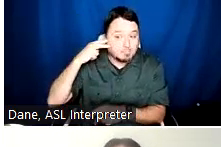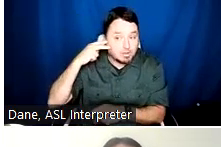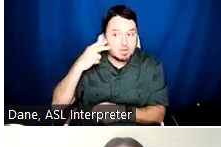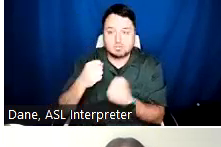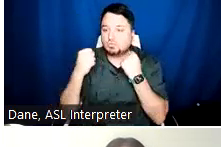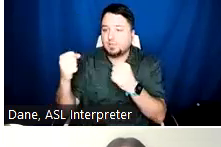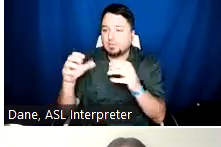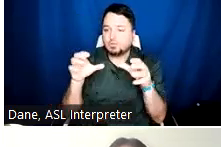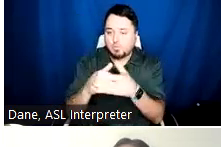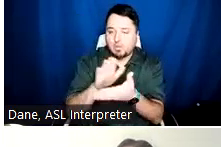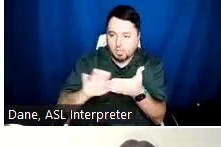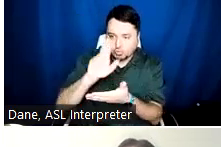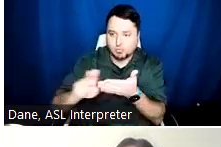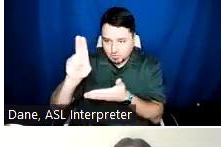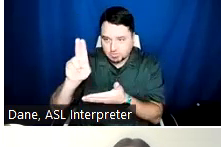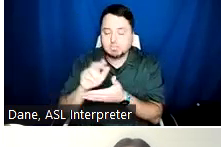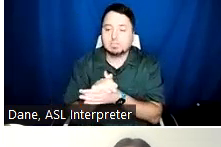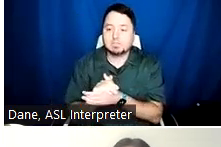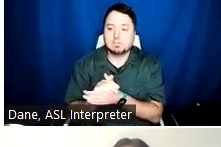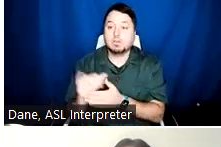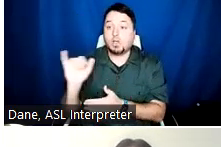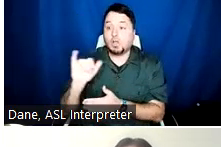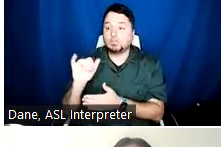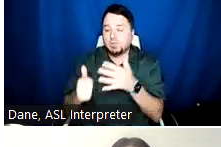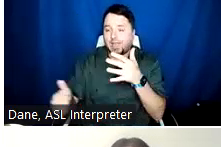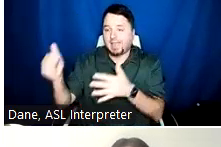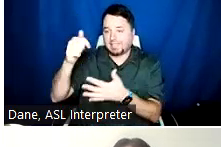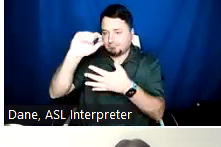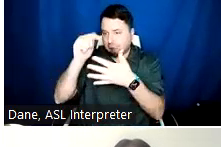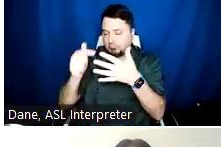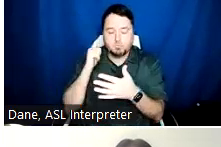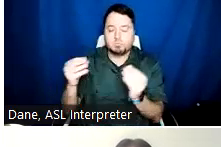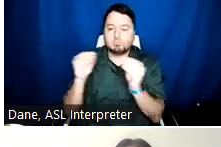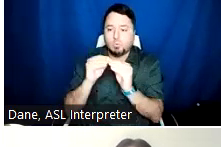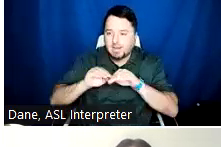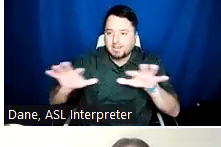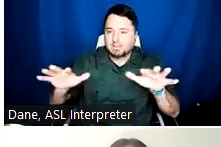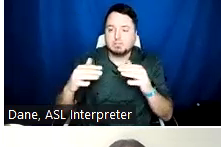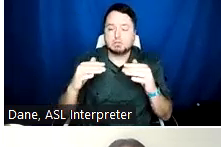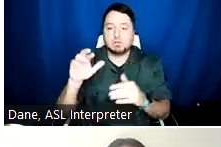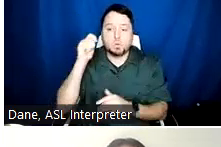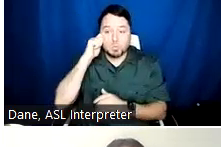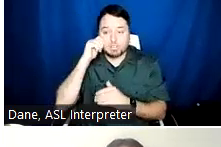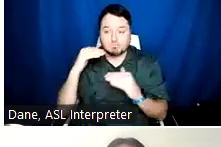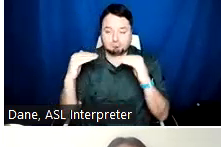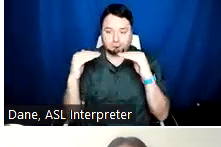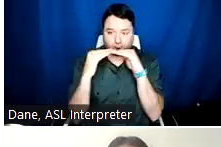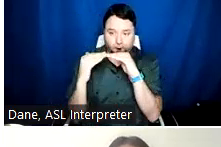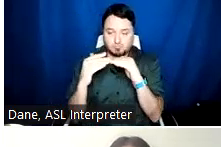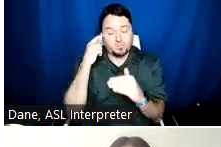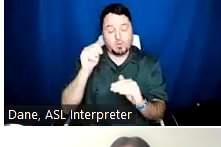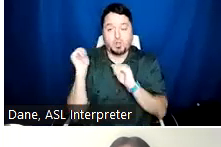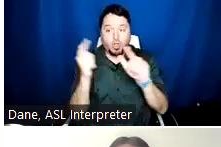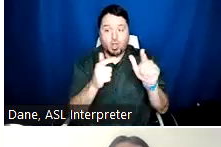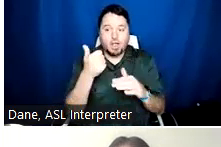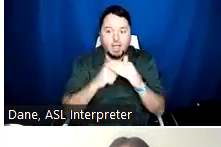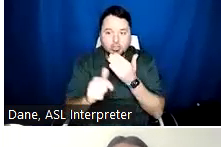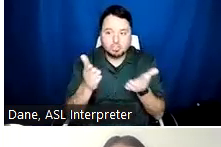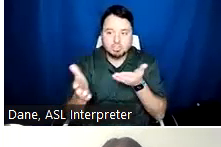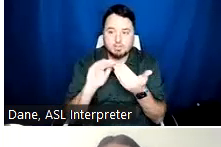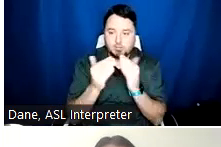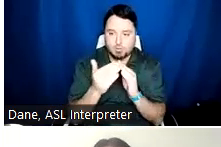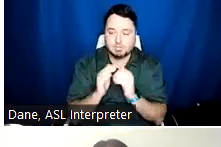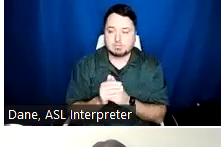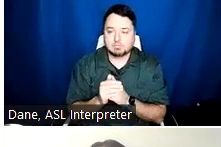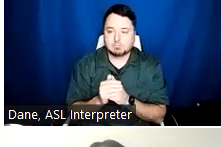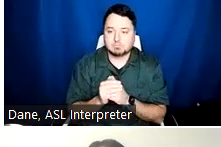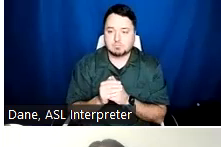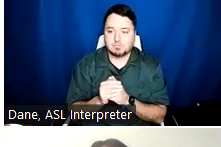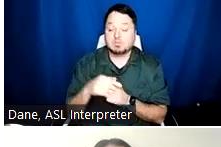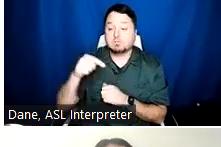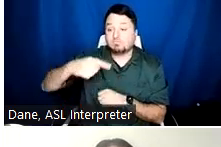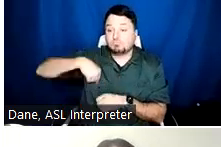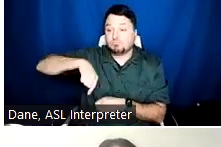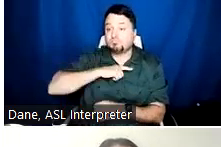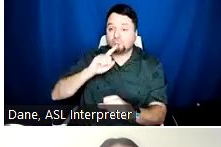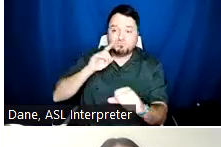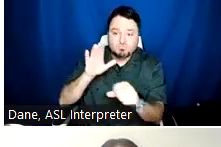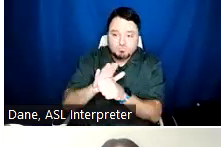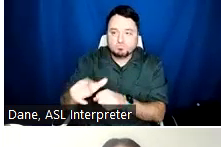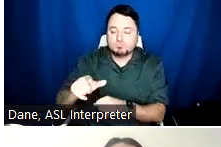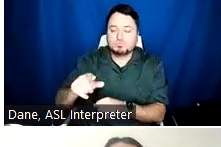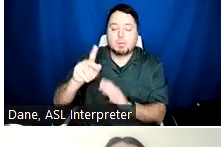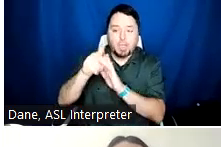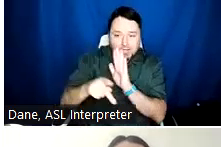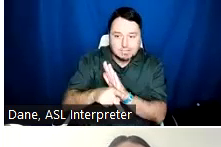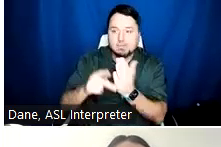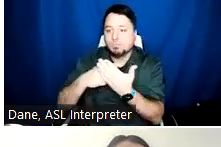colleges and universities. We are committed to ensuring our policies and programs meet the needs